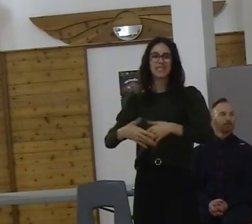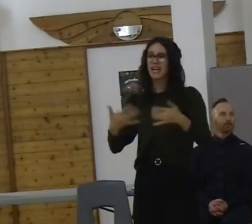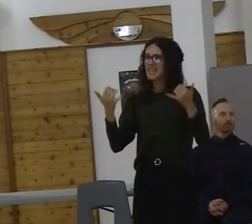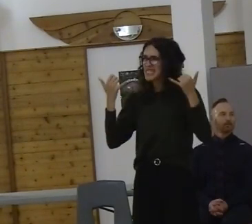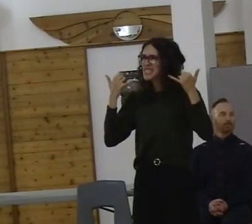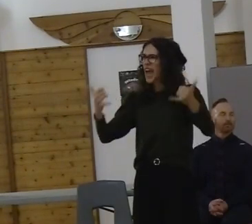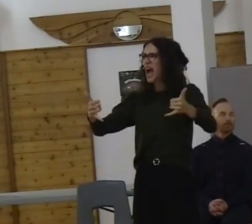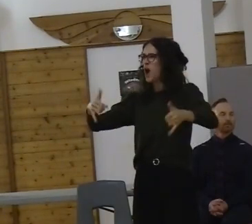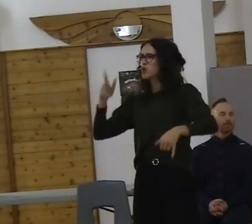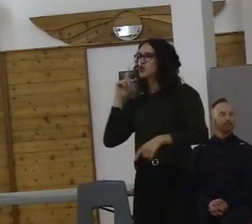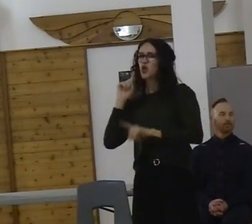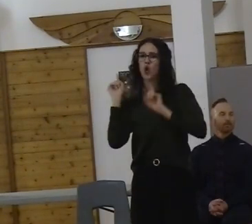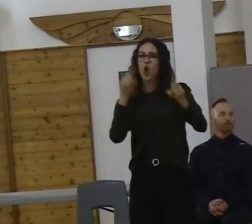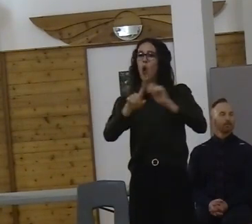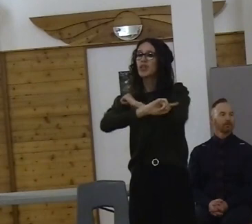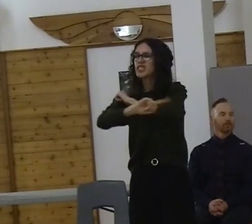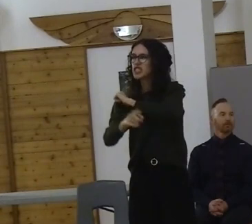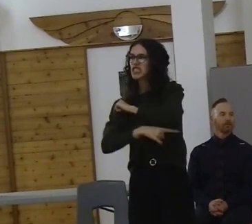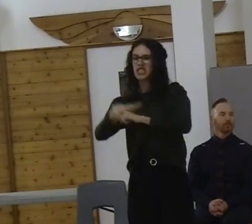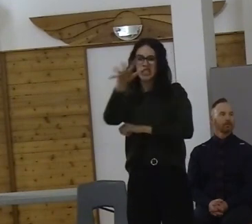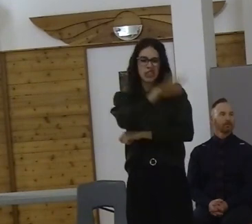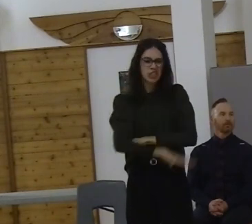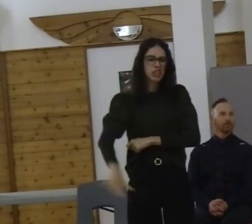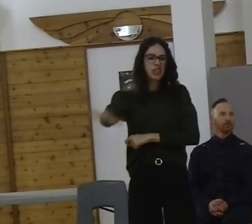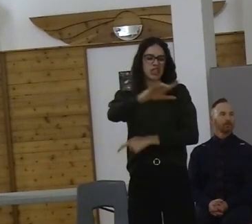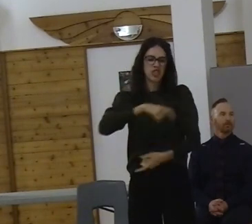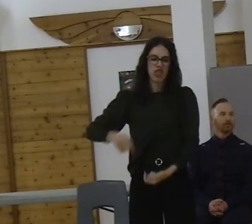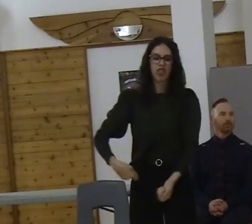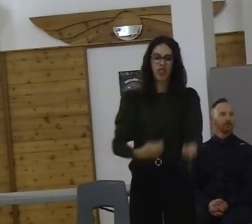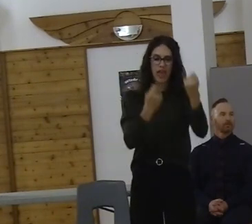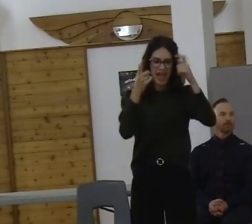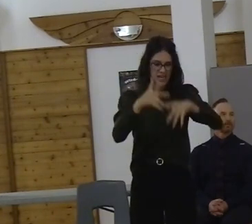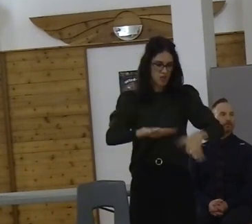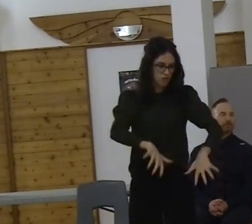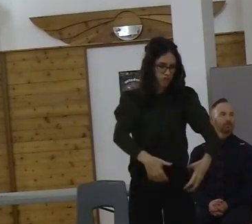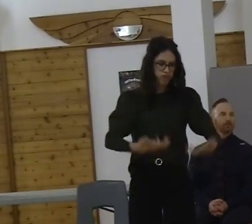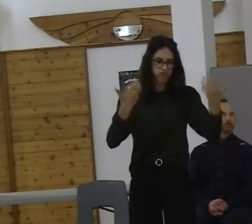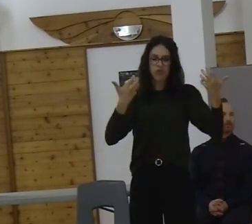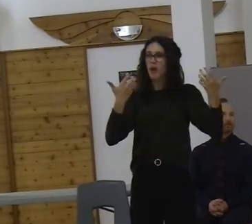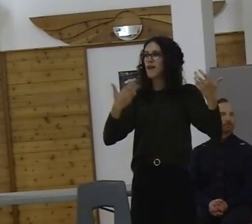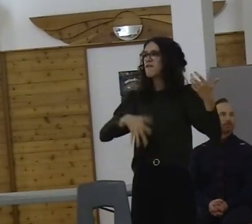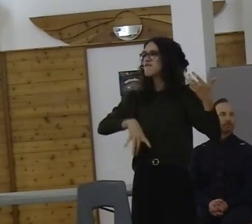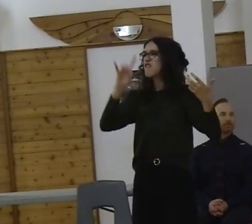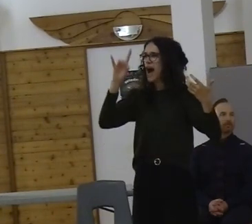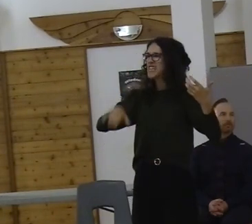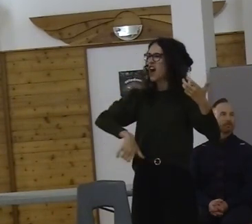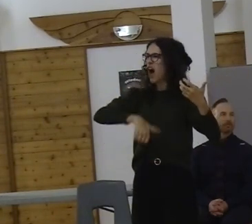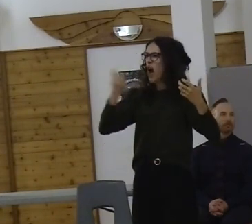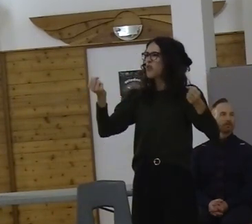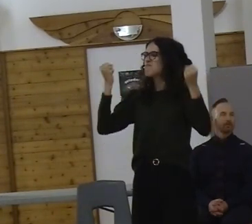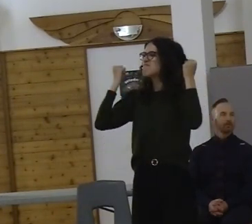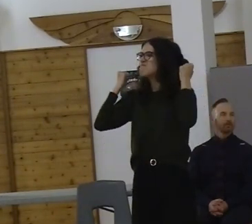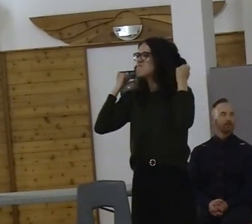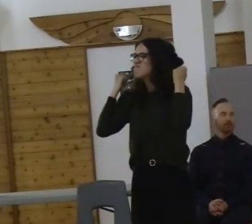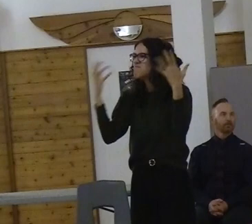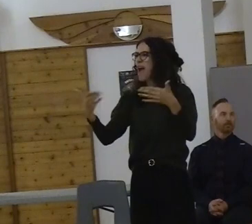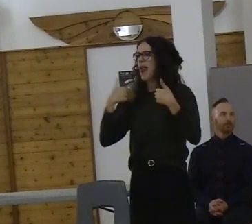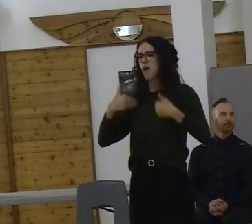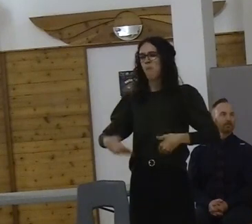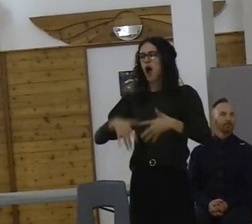there's not our votes, if they take them up they're going to find a war in those three women I promise you that so do not give up your fights